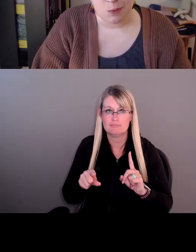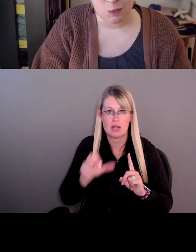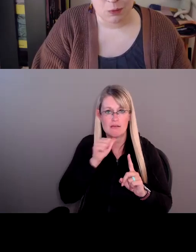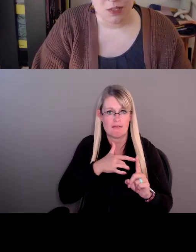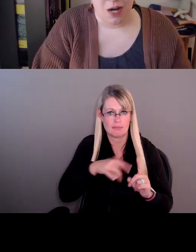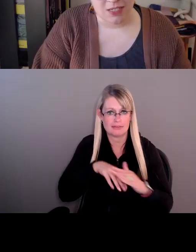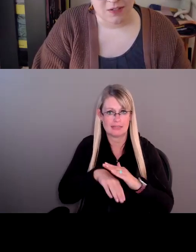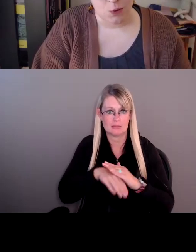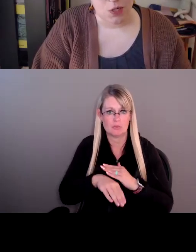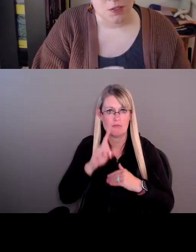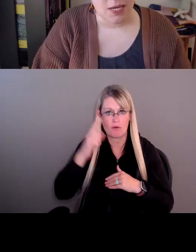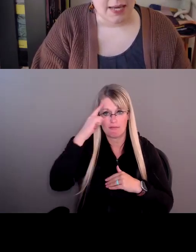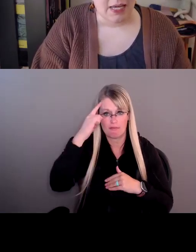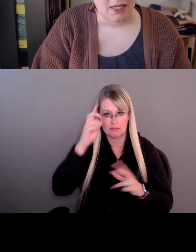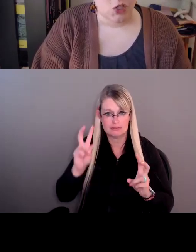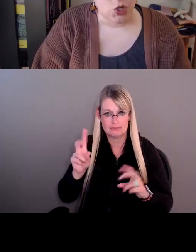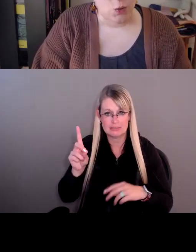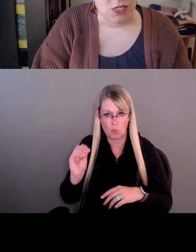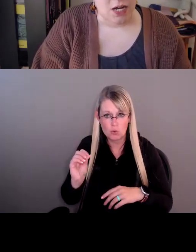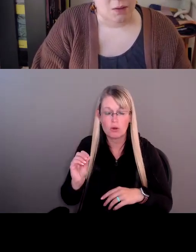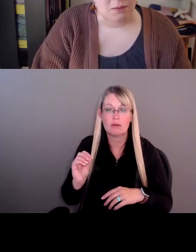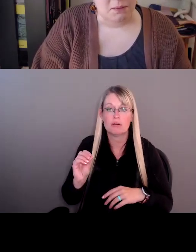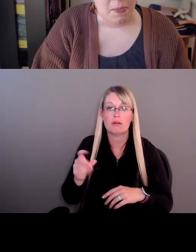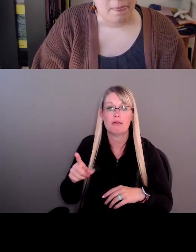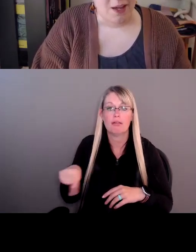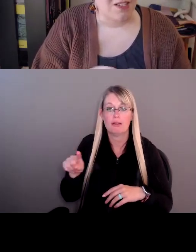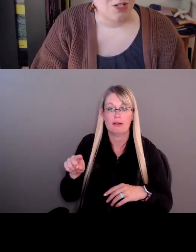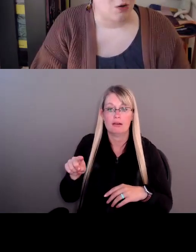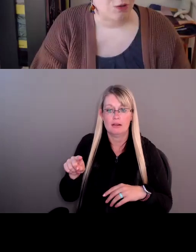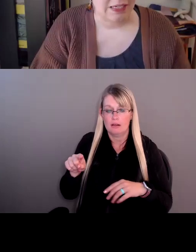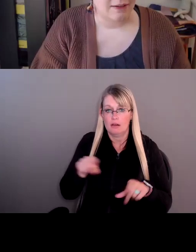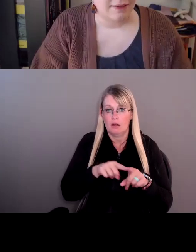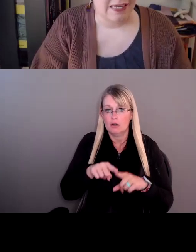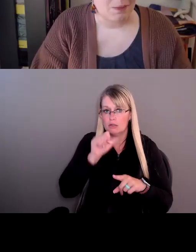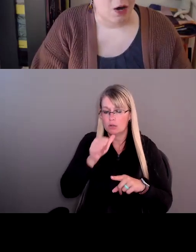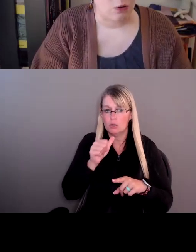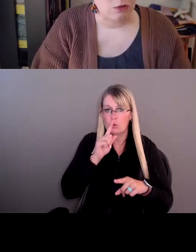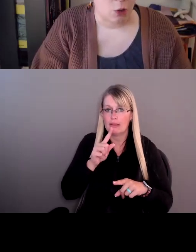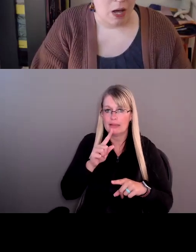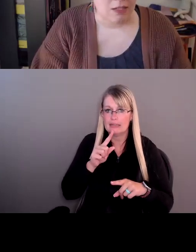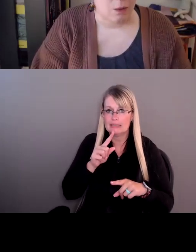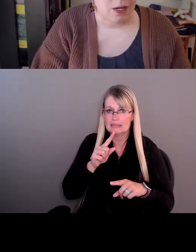to people with cognitive disorders and they don't -- they also don't really keep out robots the